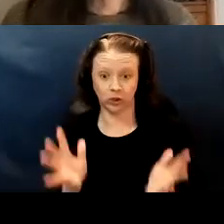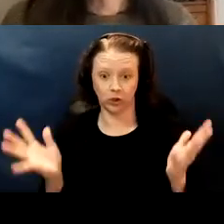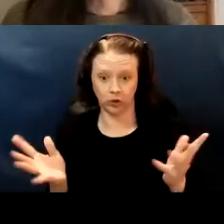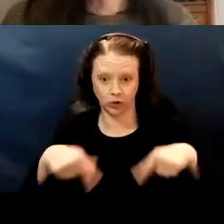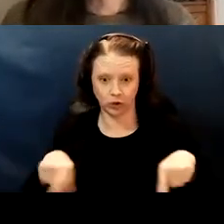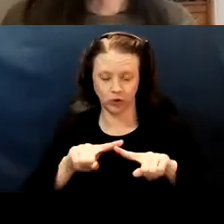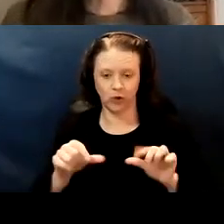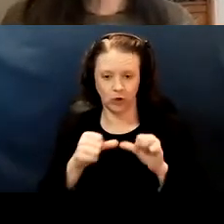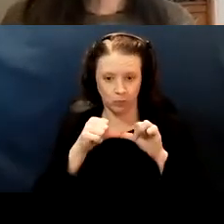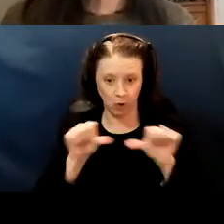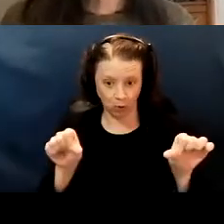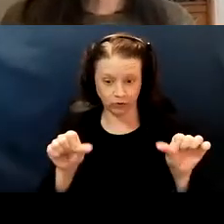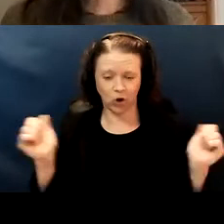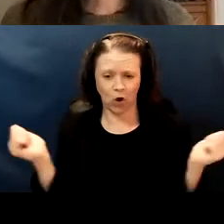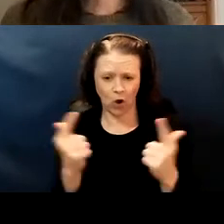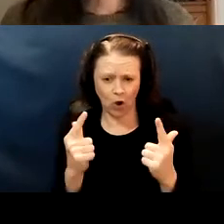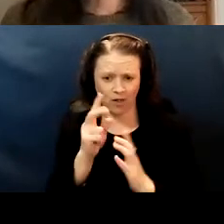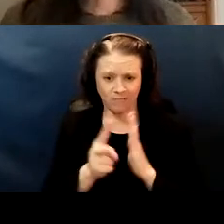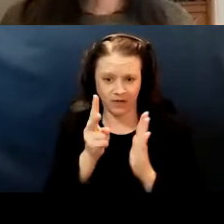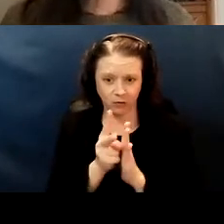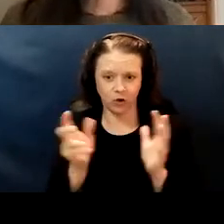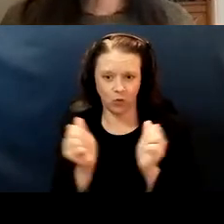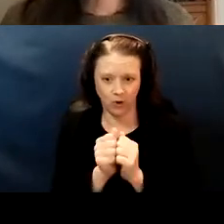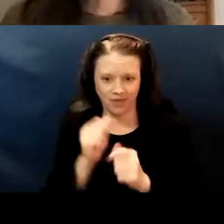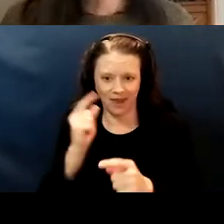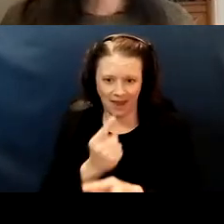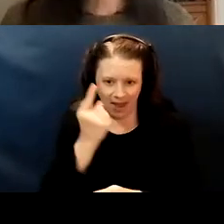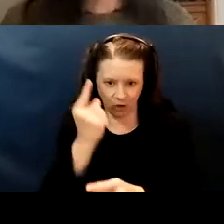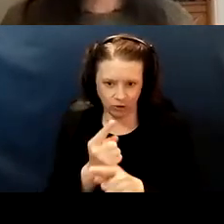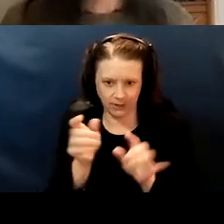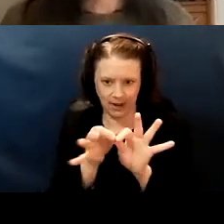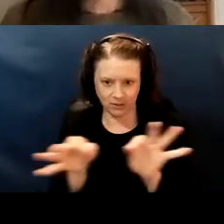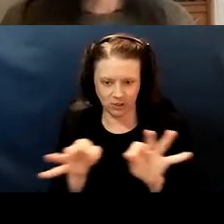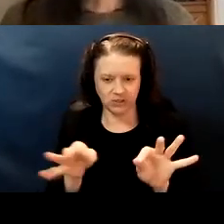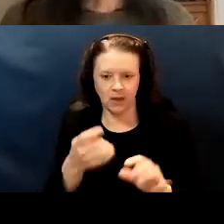post all videos with accurate captions. Without exception.